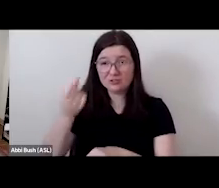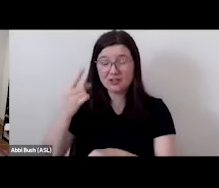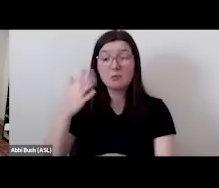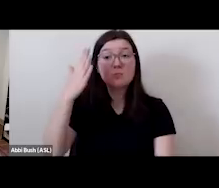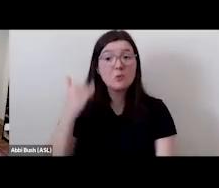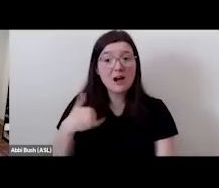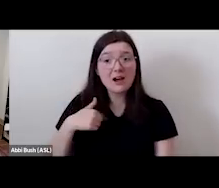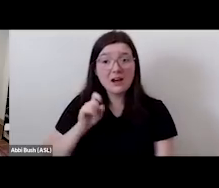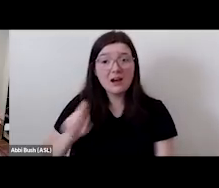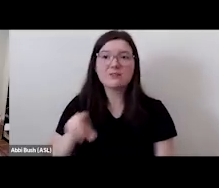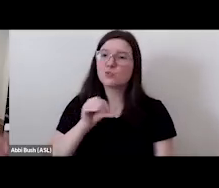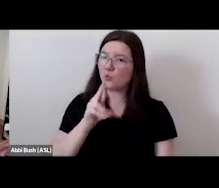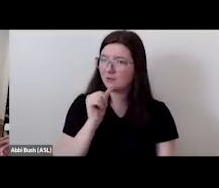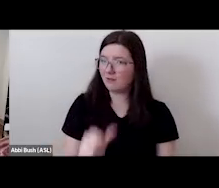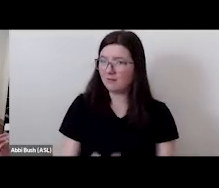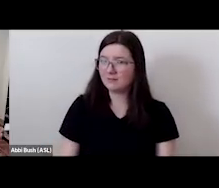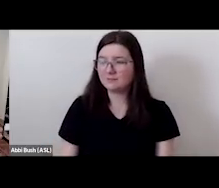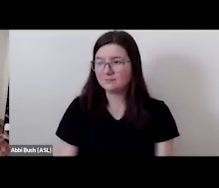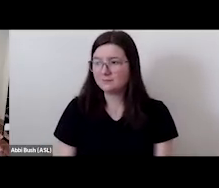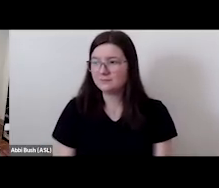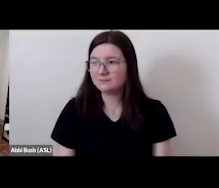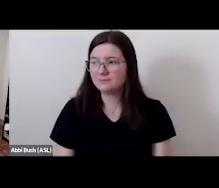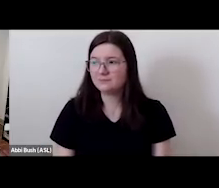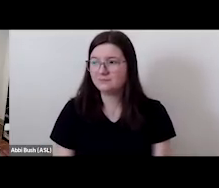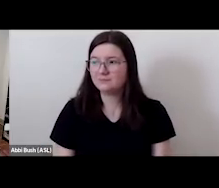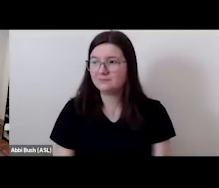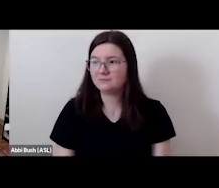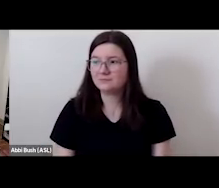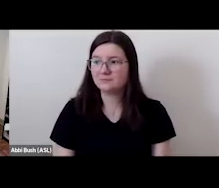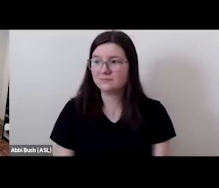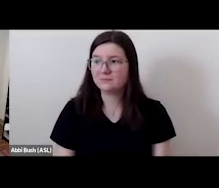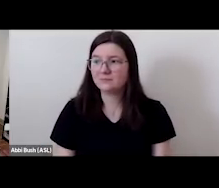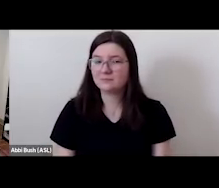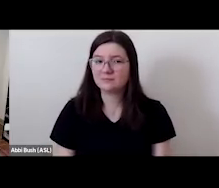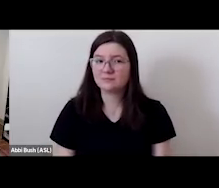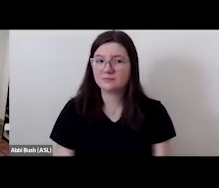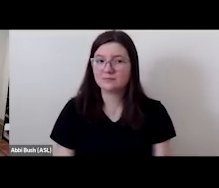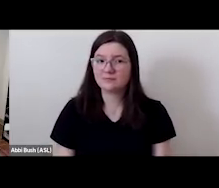All that to say that hoarding really is best addressed as a team.